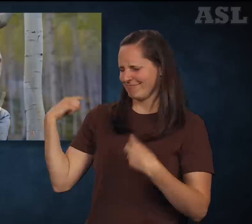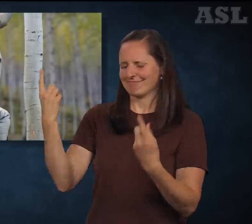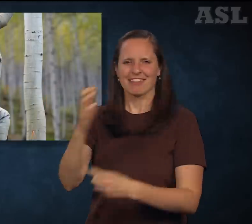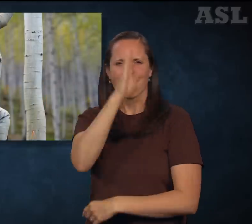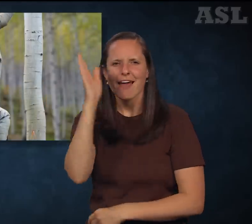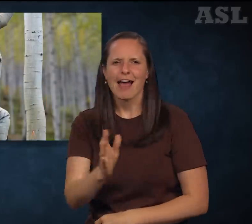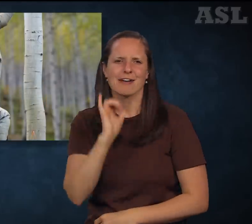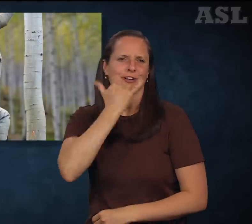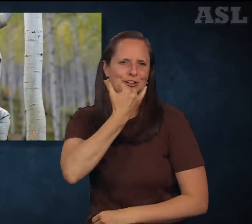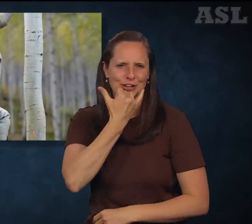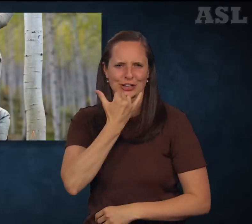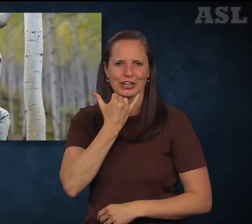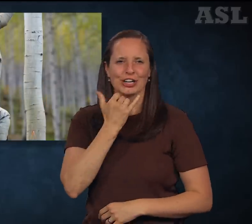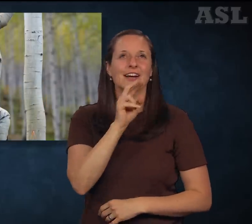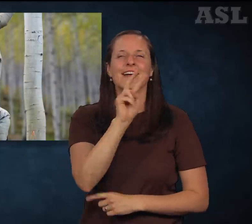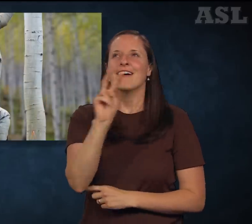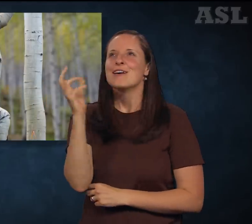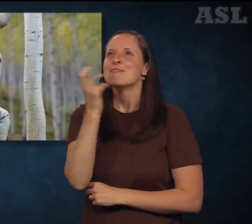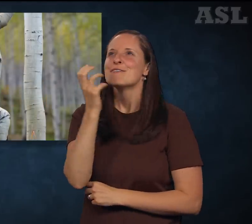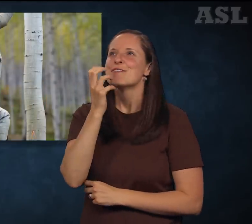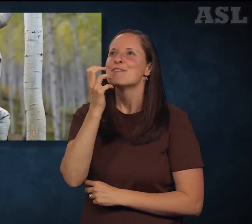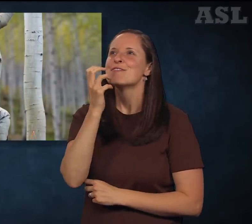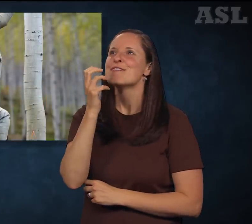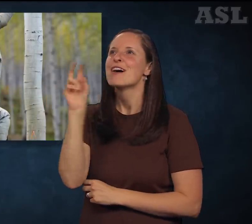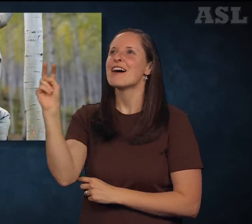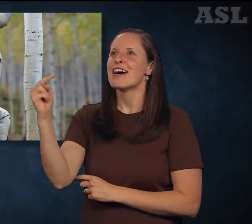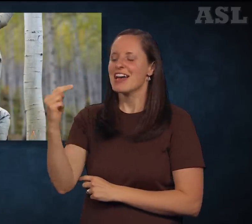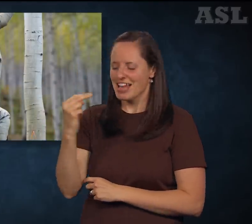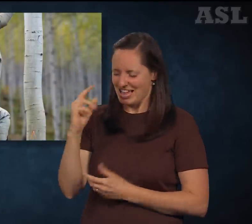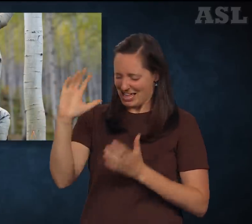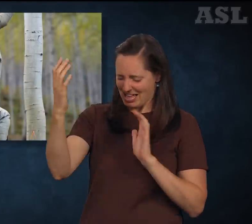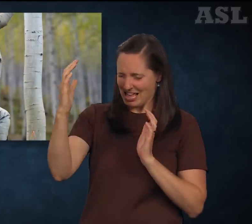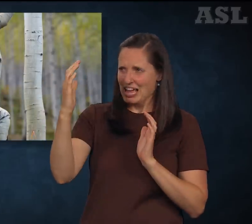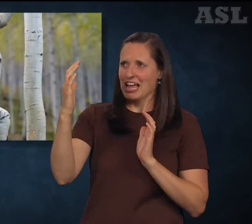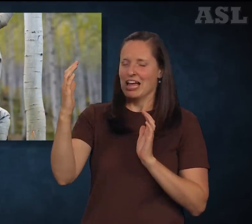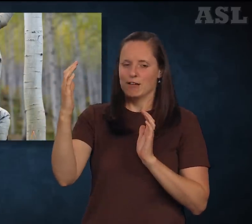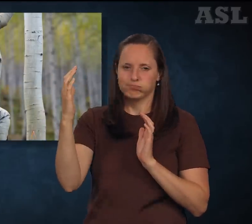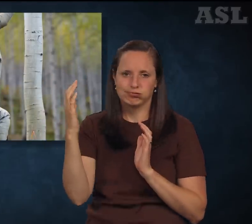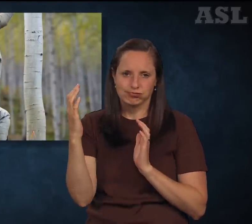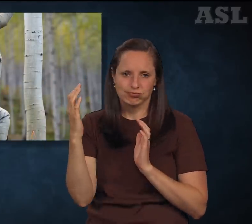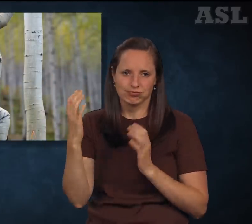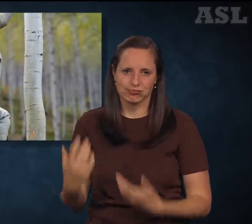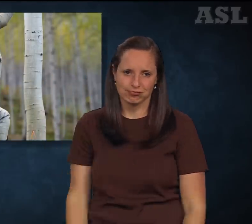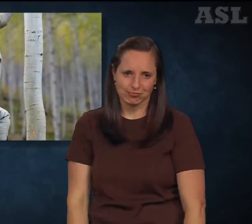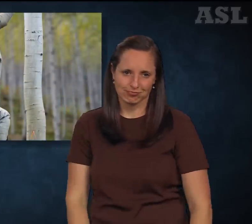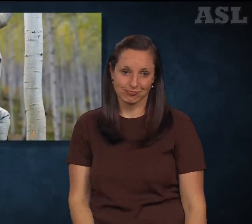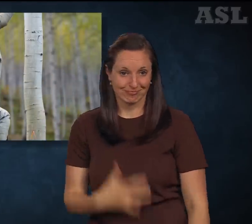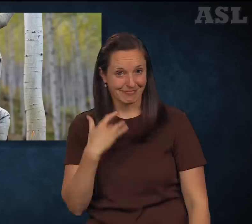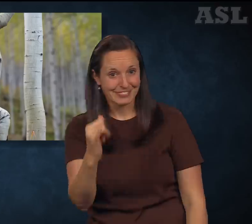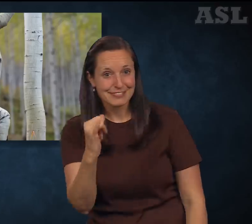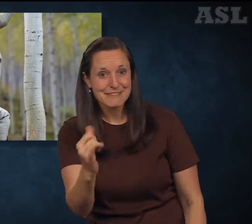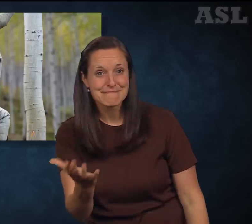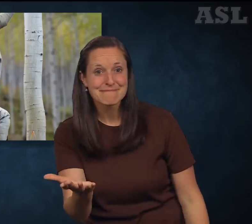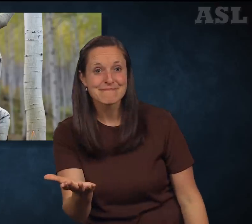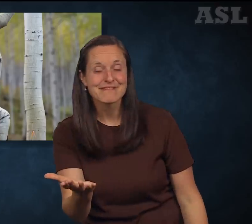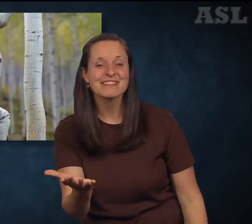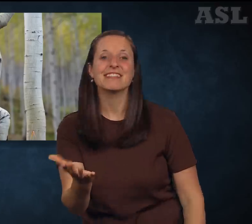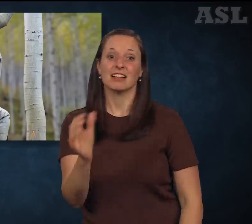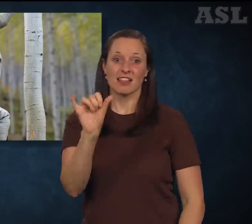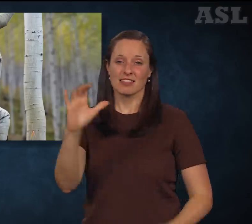LIVES.